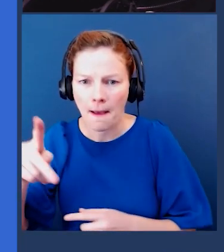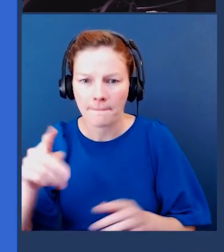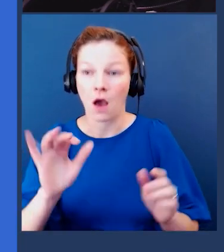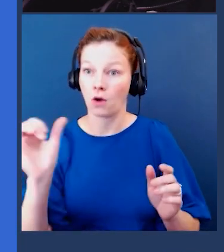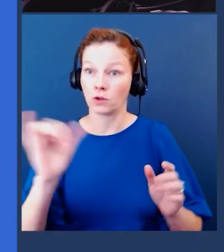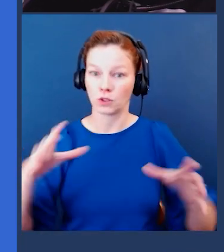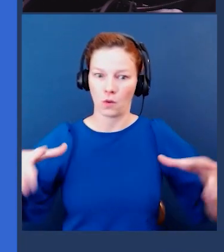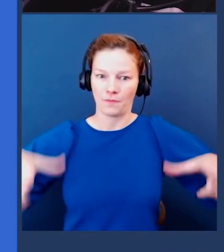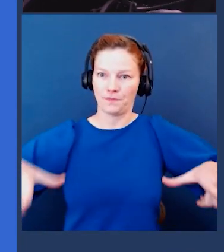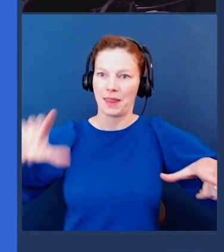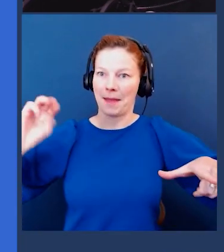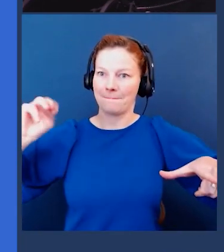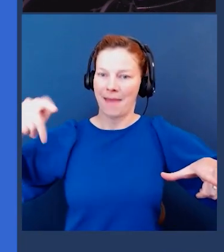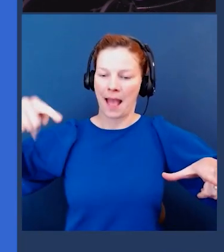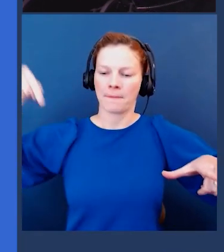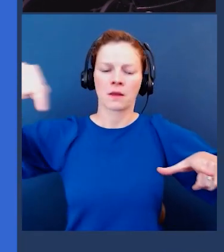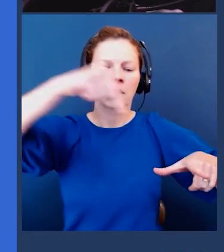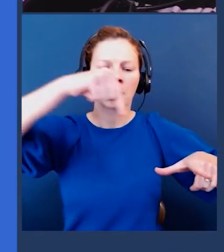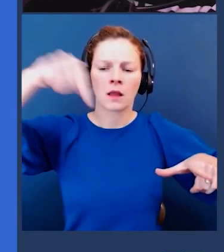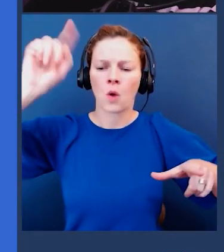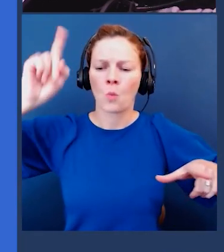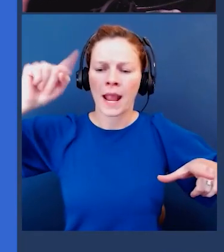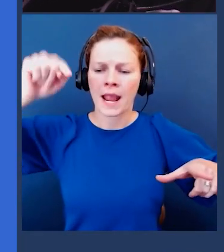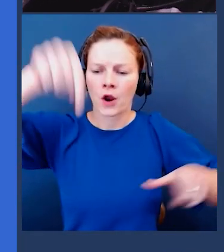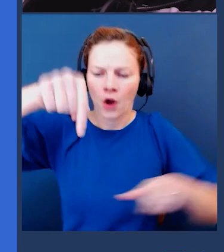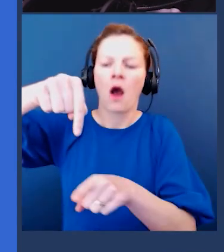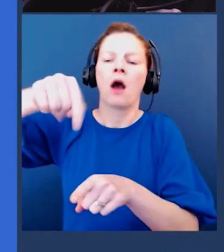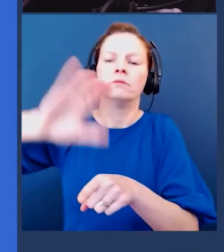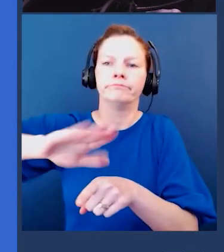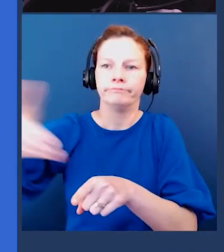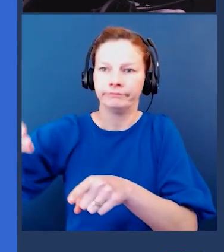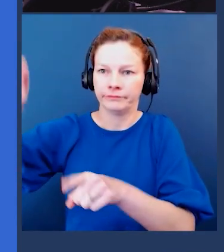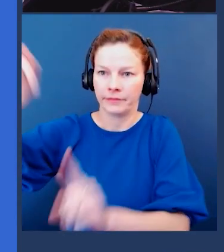And the telemetry enables you to reslice that back and say,